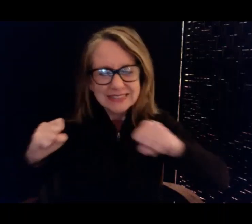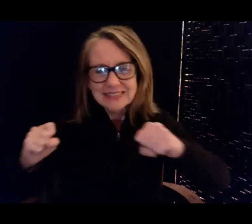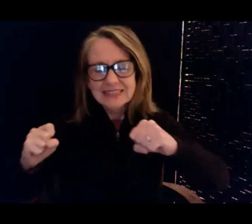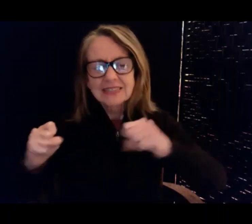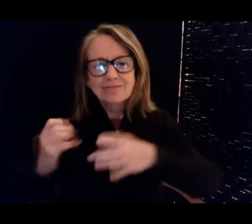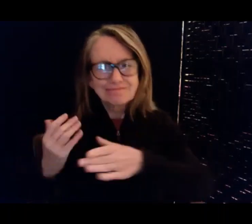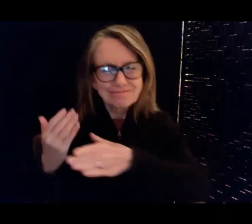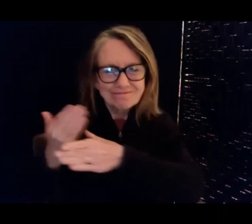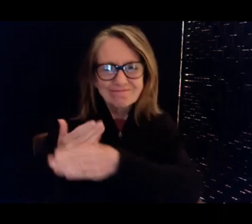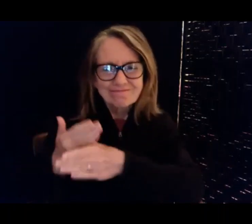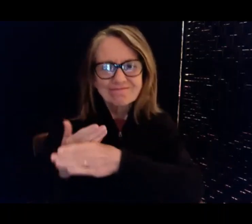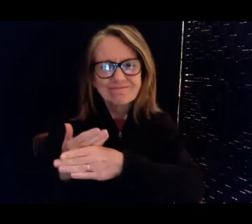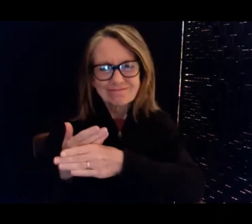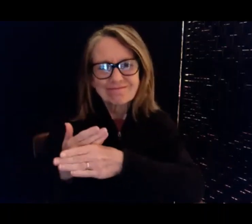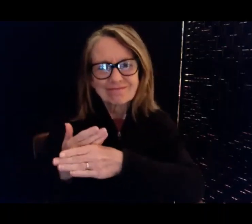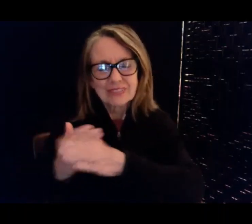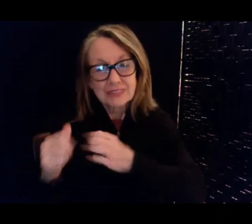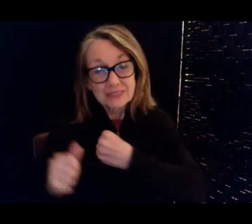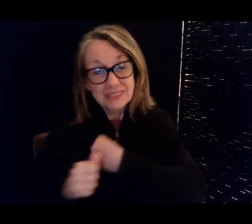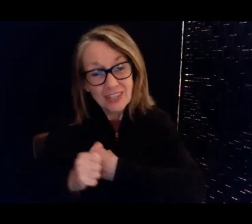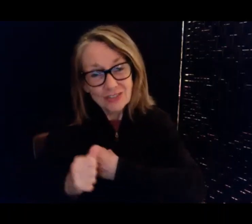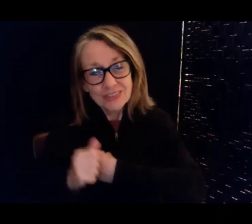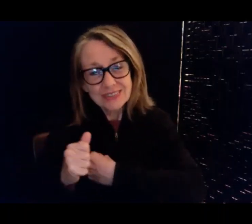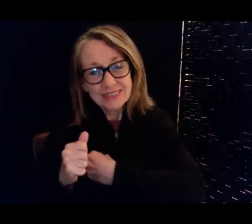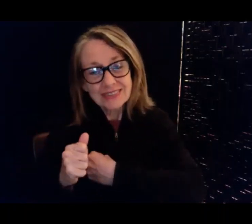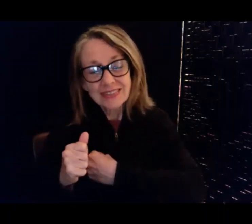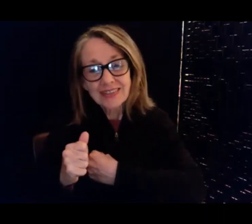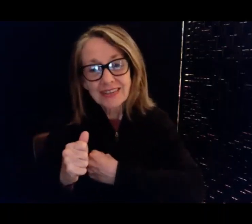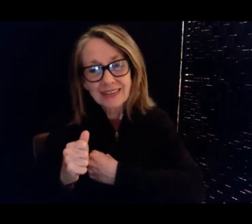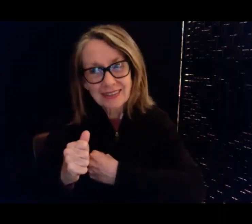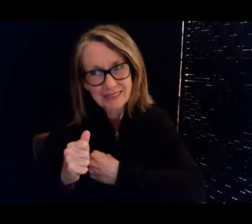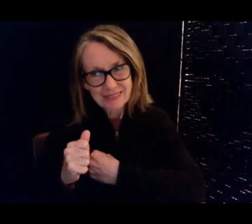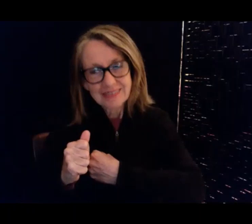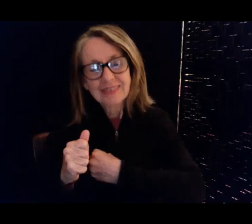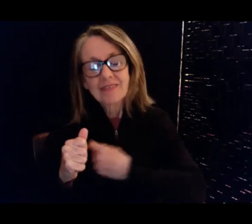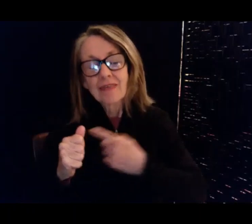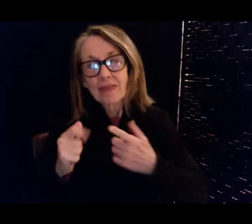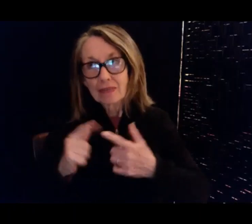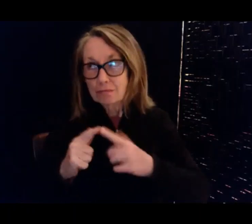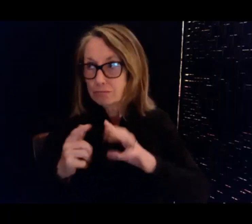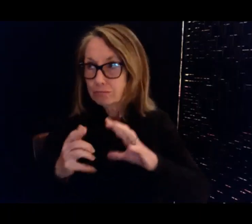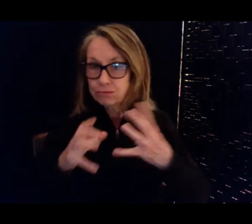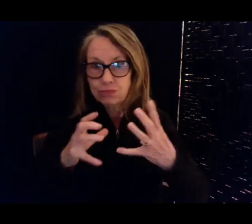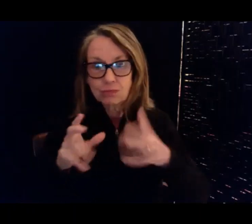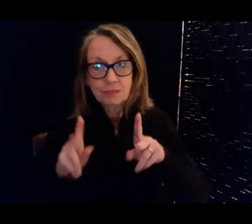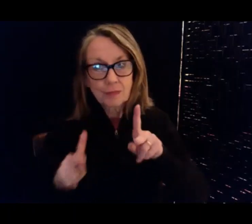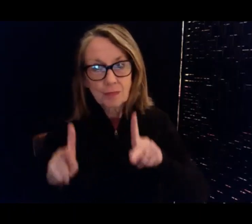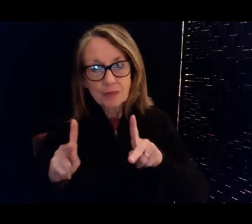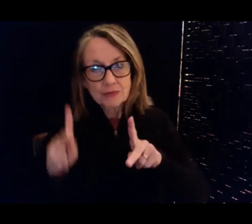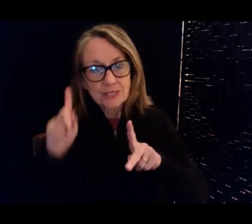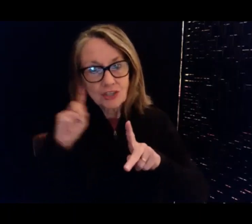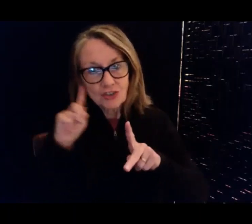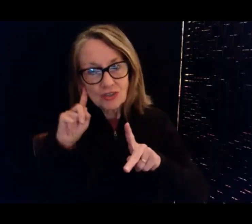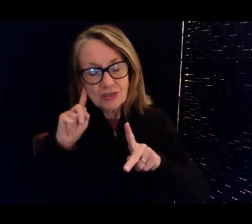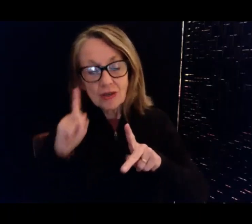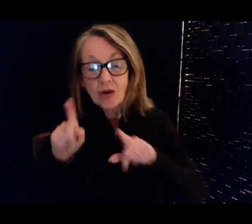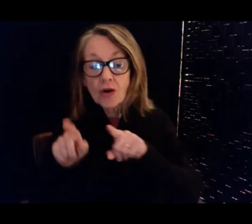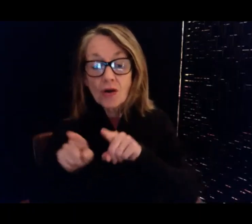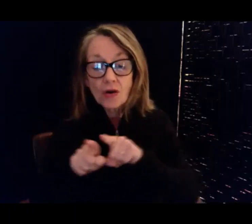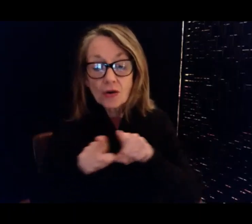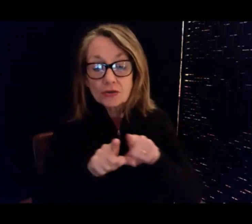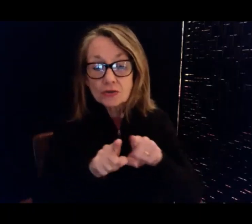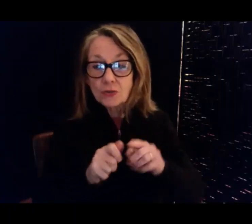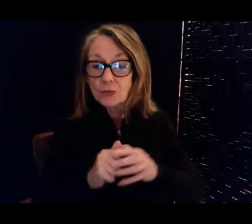that has a significant impact on people as well as things that you know create